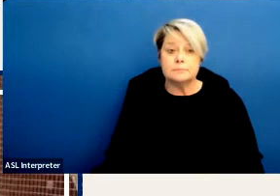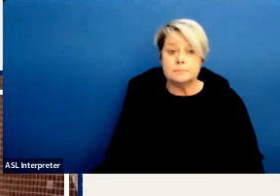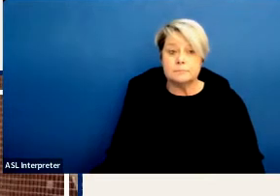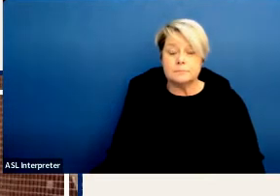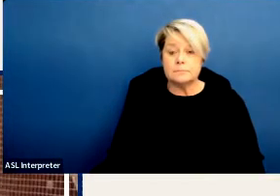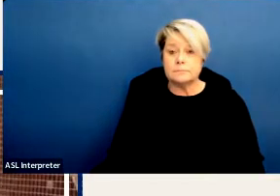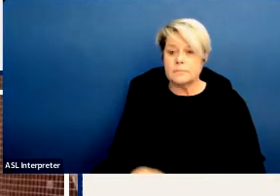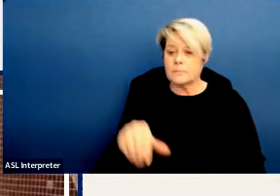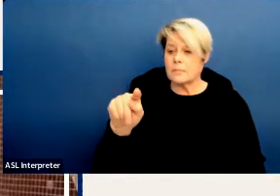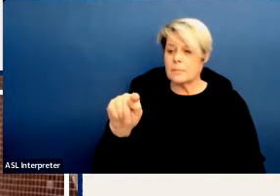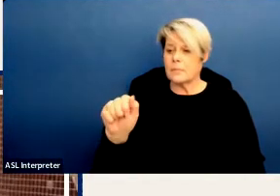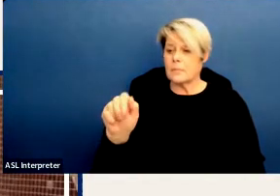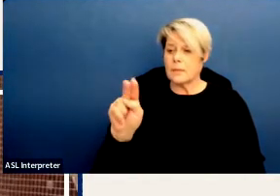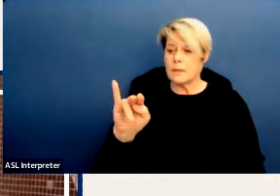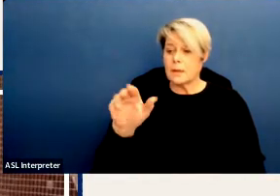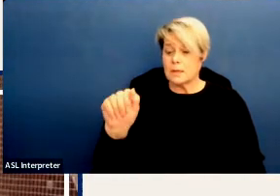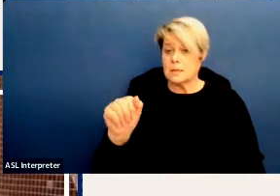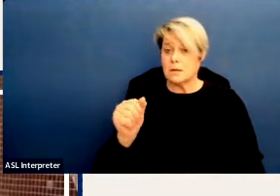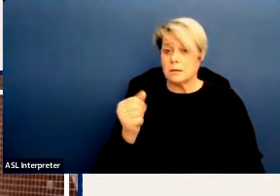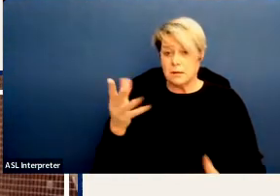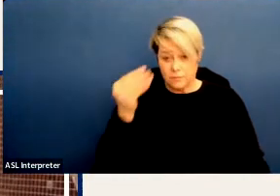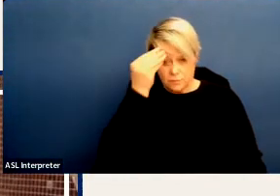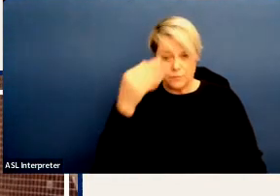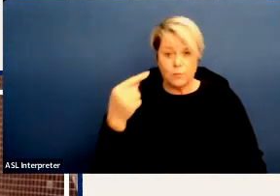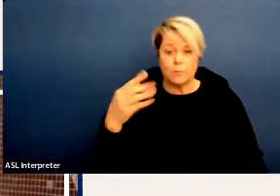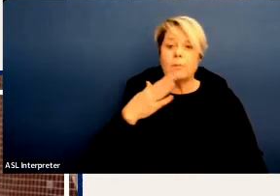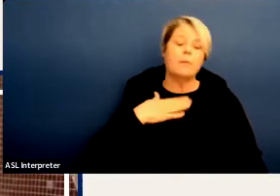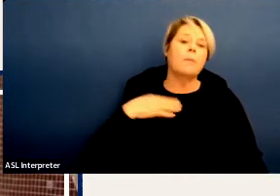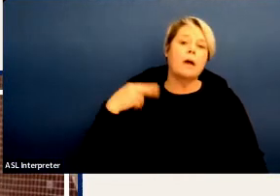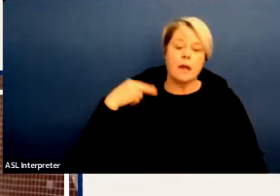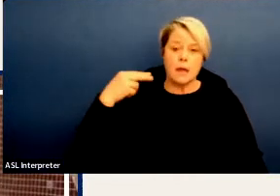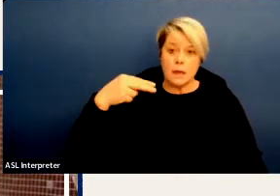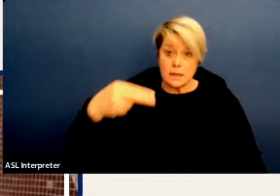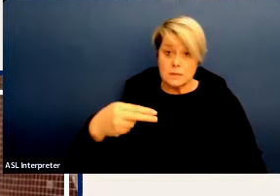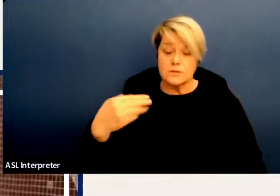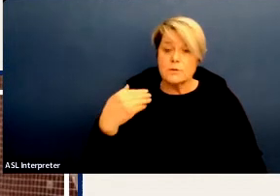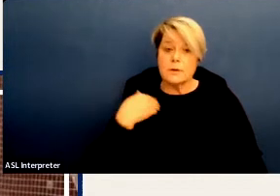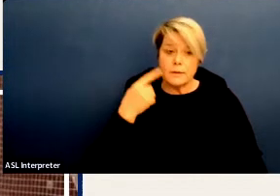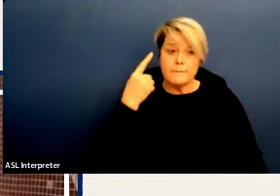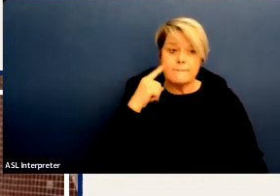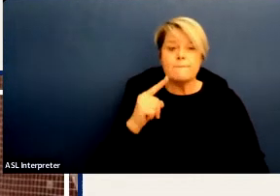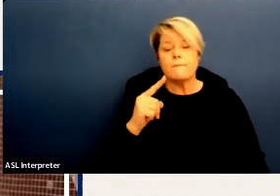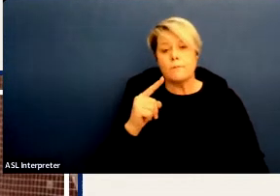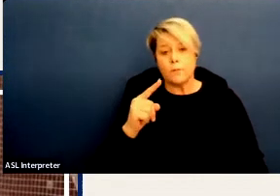information so reach out if you don't already know about it.